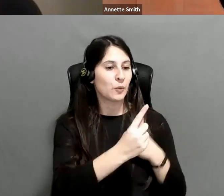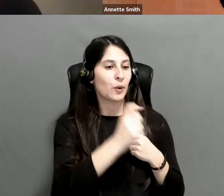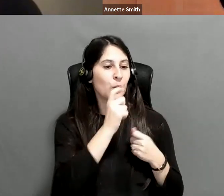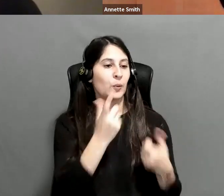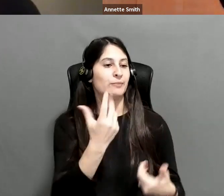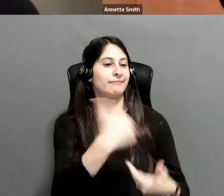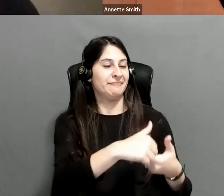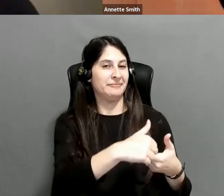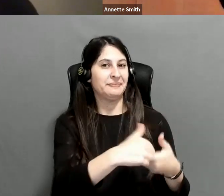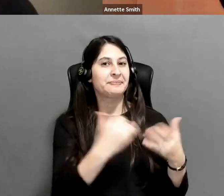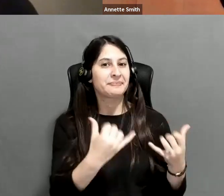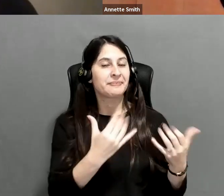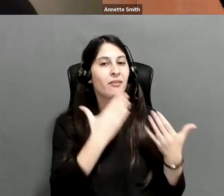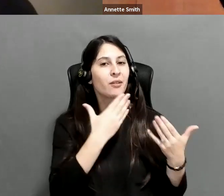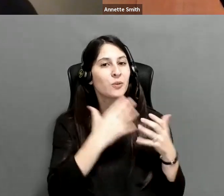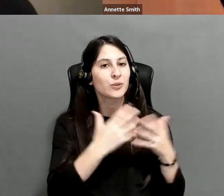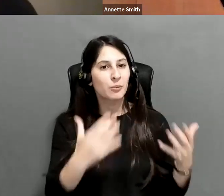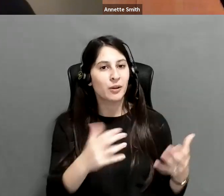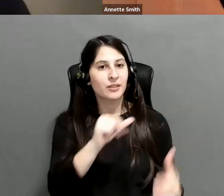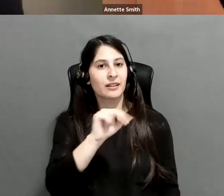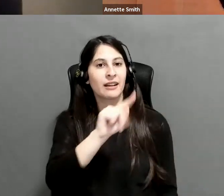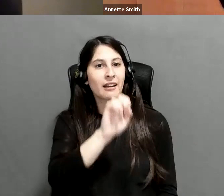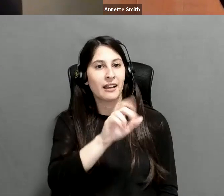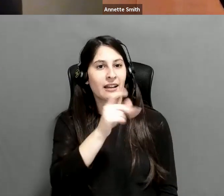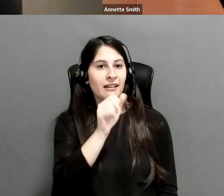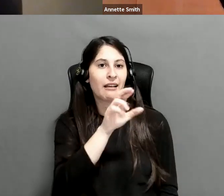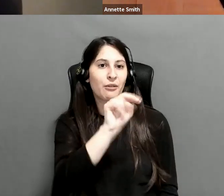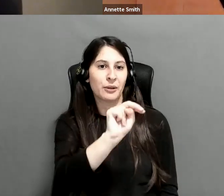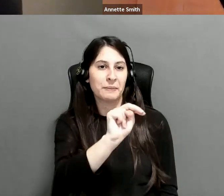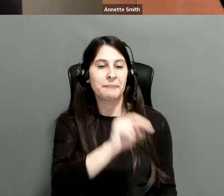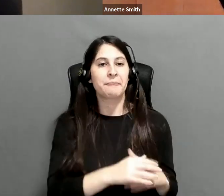Thank you, Lauren. I just want to thank everyone who attended